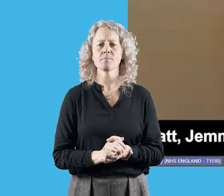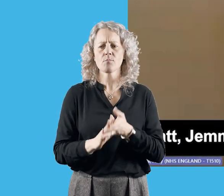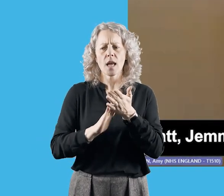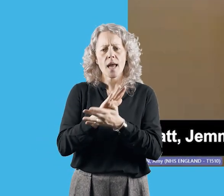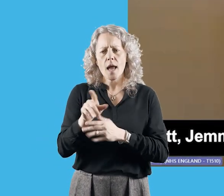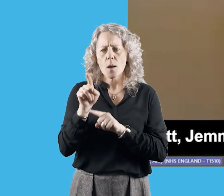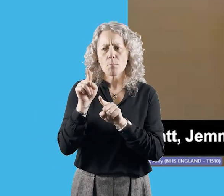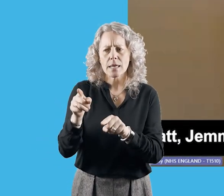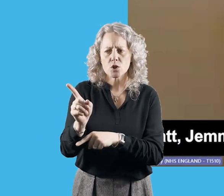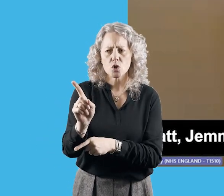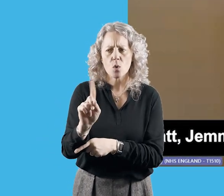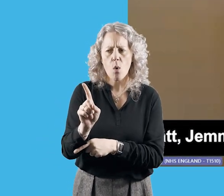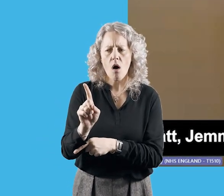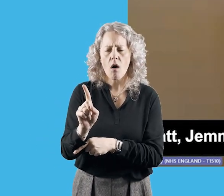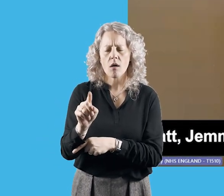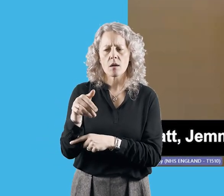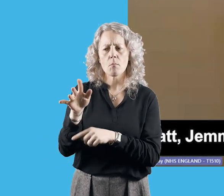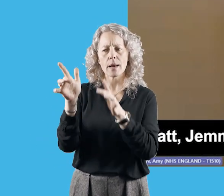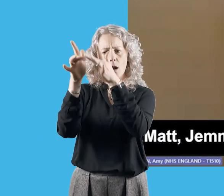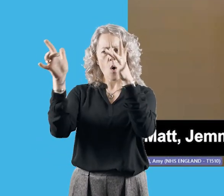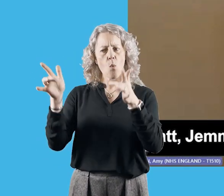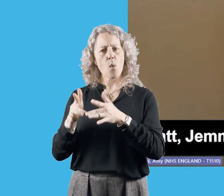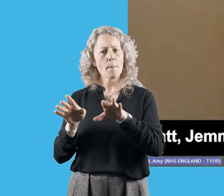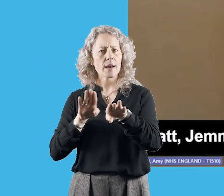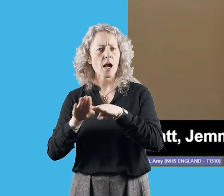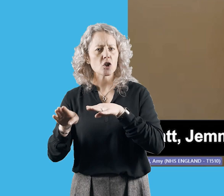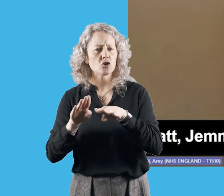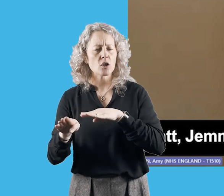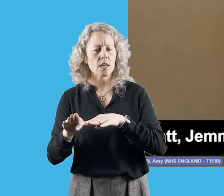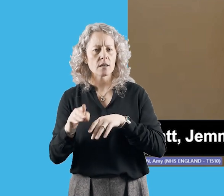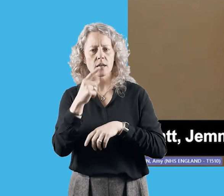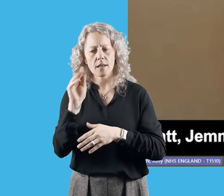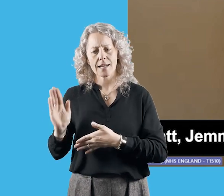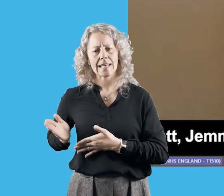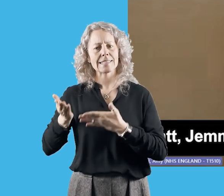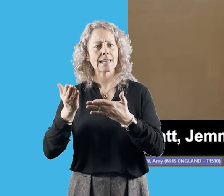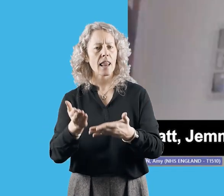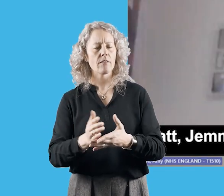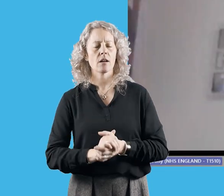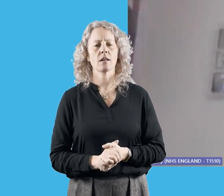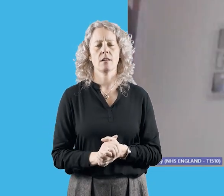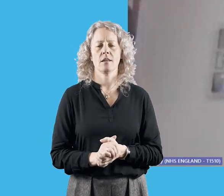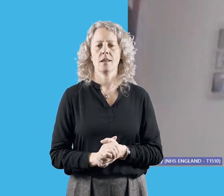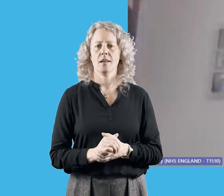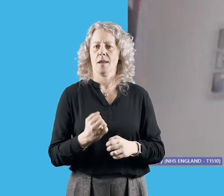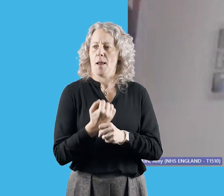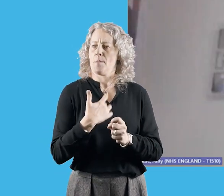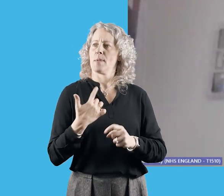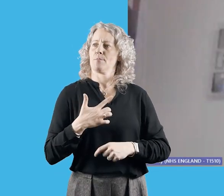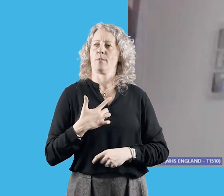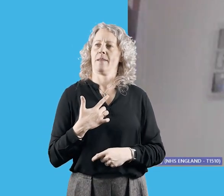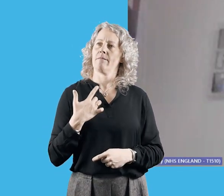does it mean to you to have done the webinar training to be able to deliver that to other people? It makes me feel